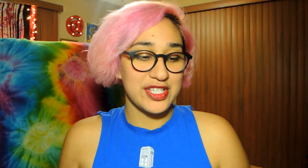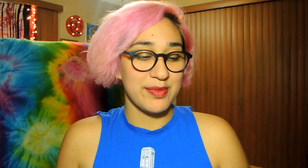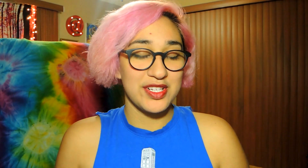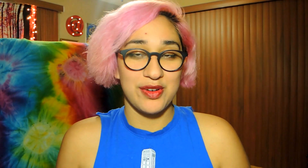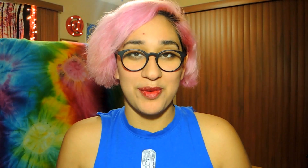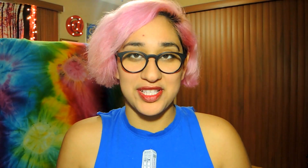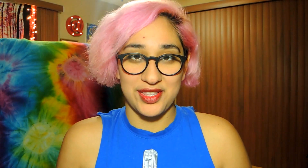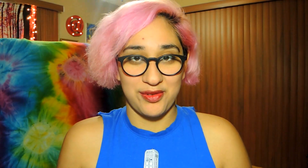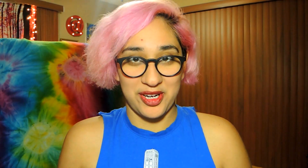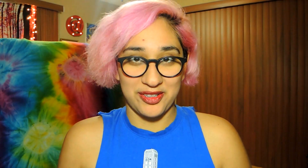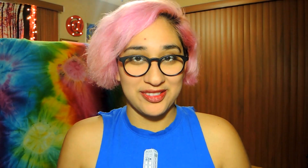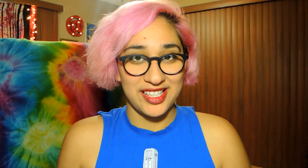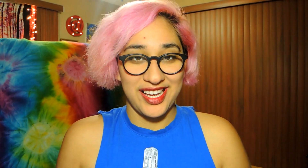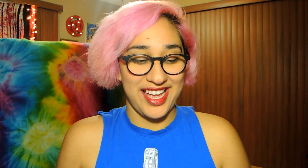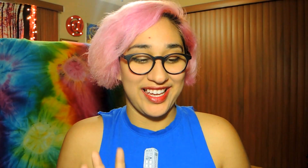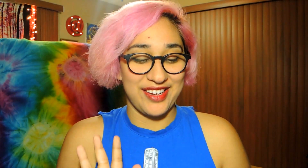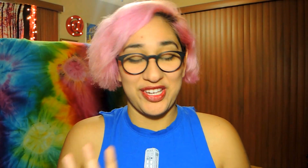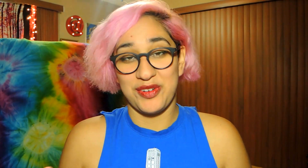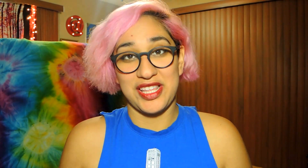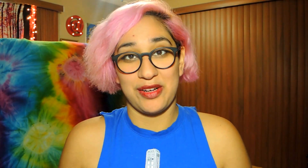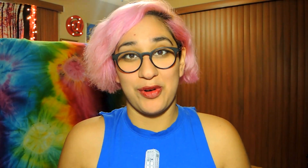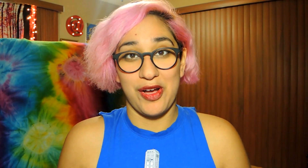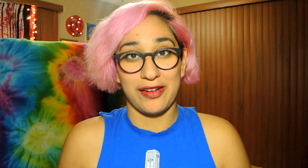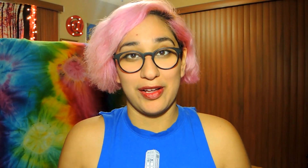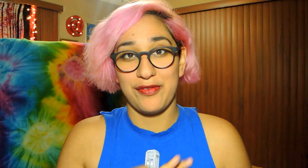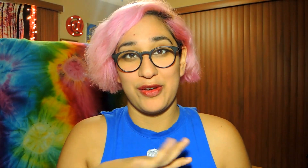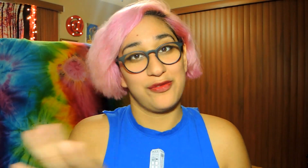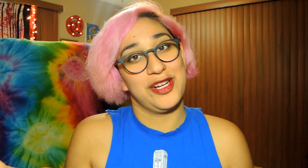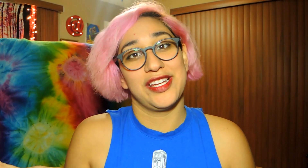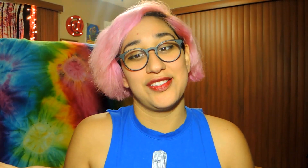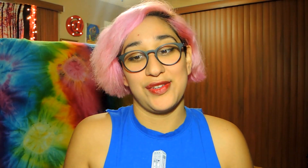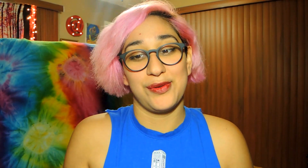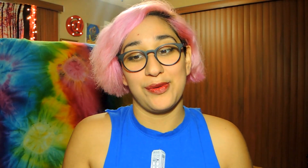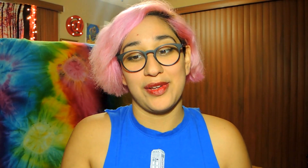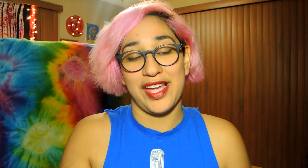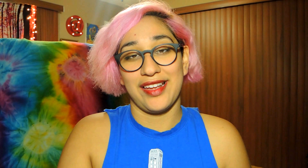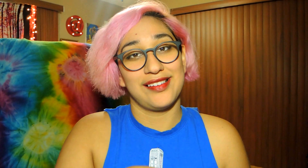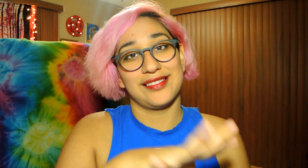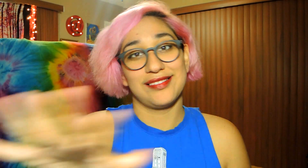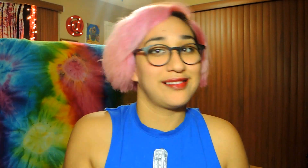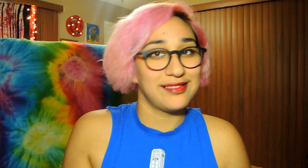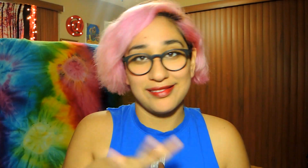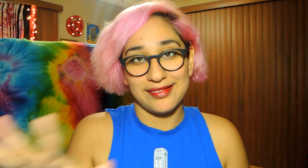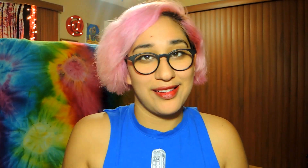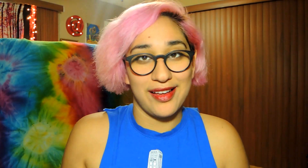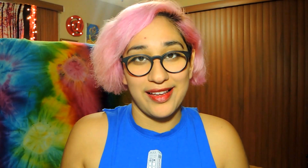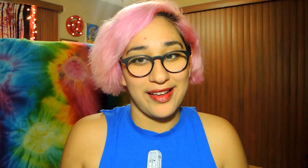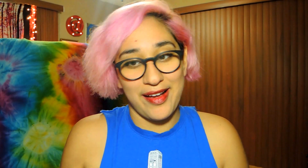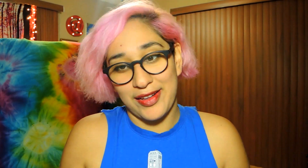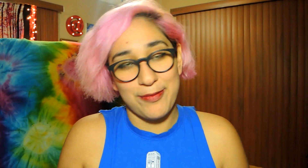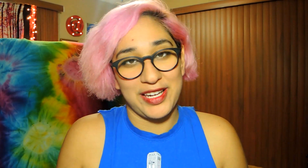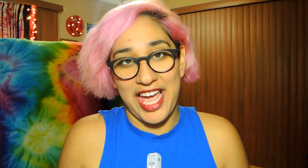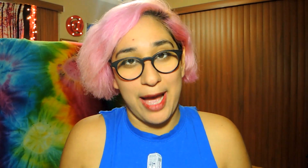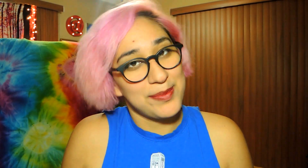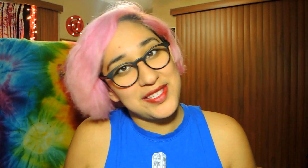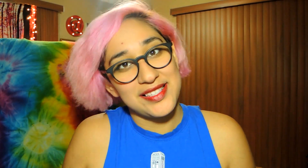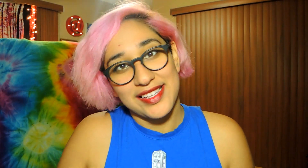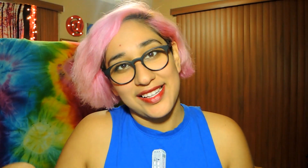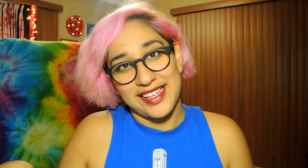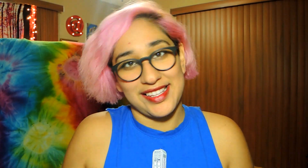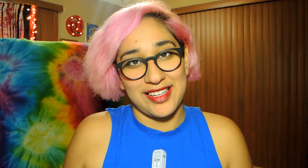So first I'm going to do it once through and if I do anything wrong feel free to get all up in CAPS in the